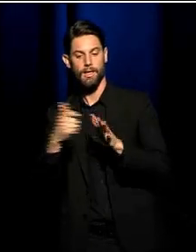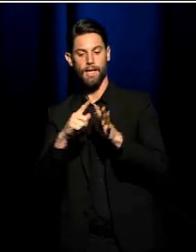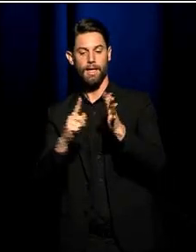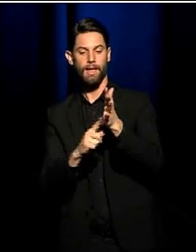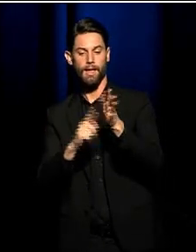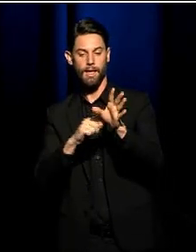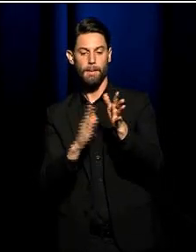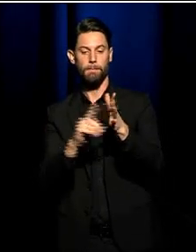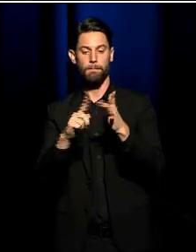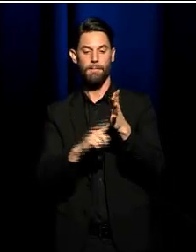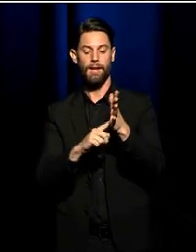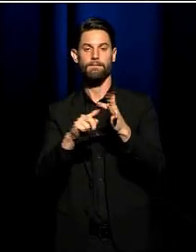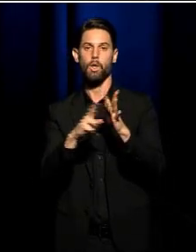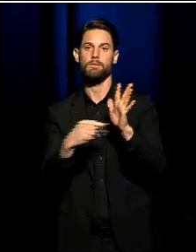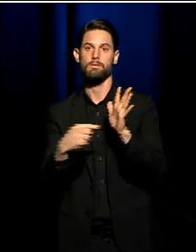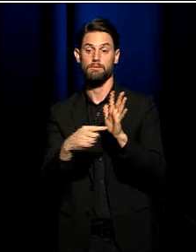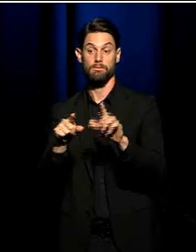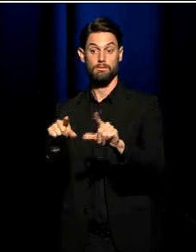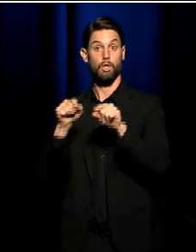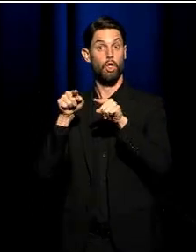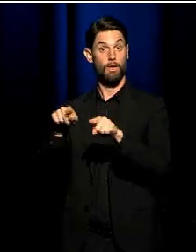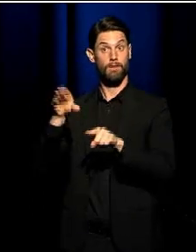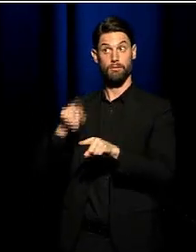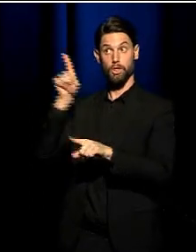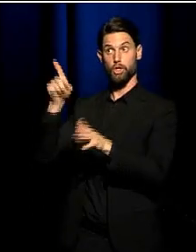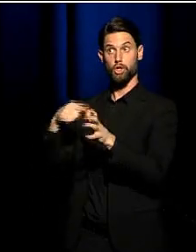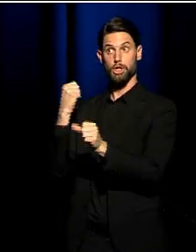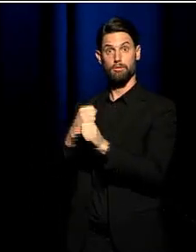who has also been appointed by the Attorney General as one of the Senior